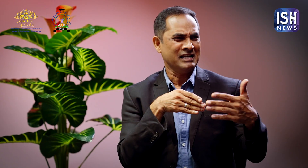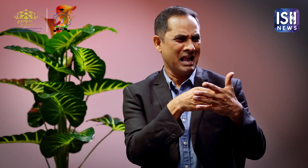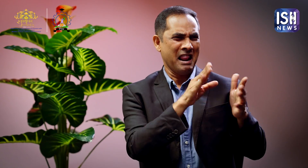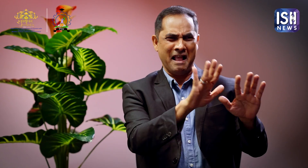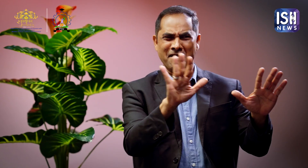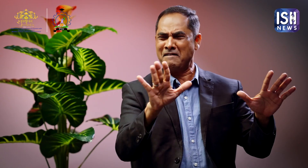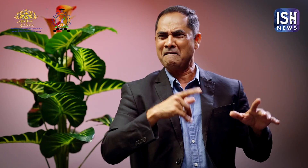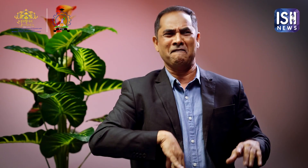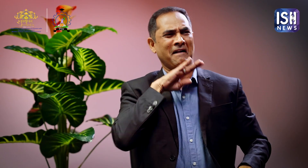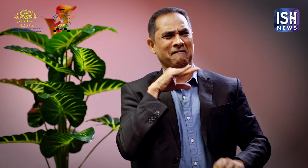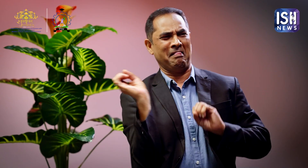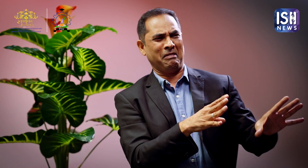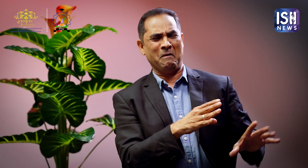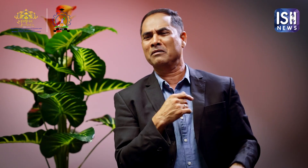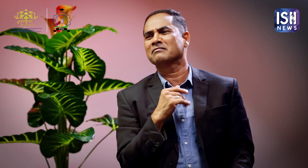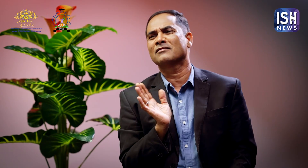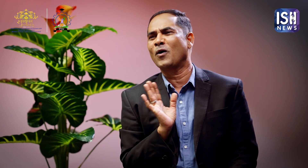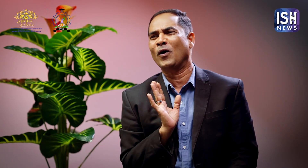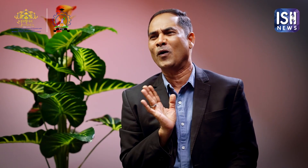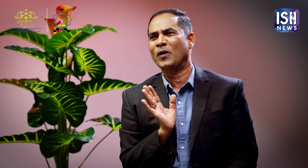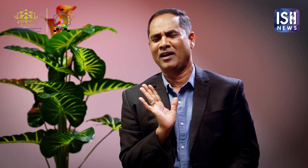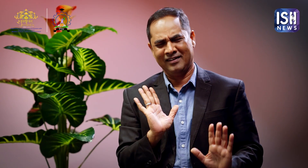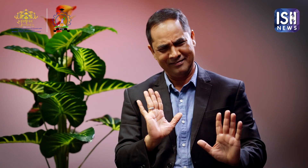The challenges were always present, but I never got discouraged or gave up.